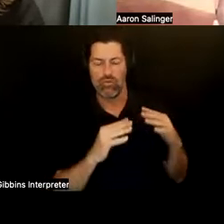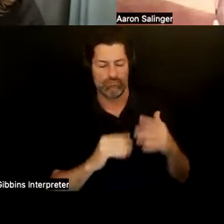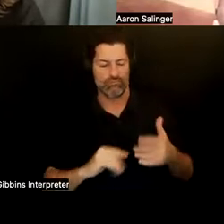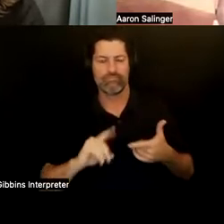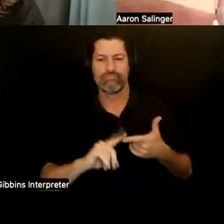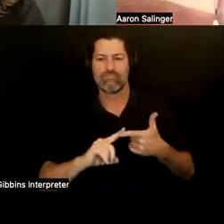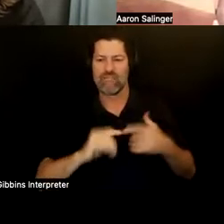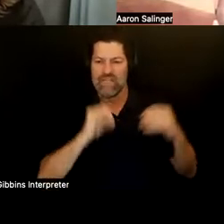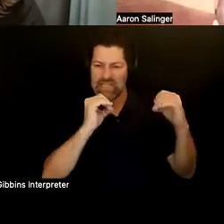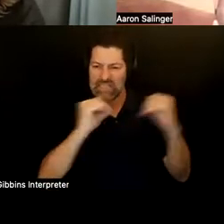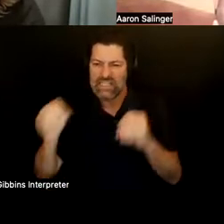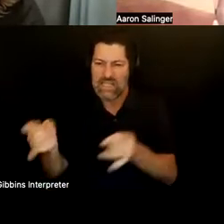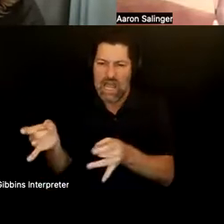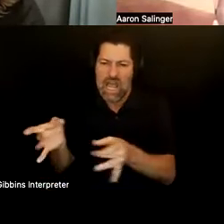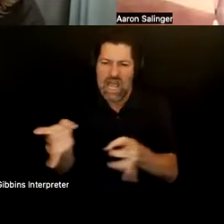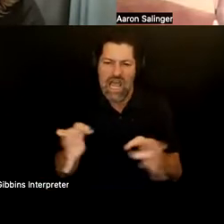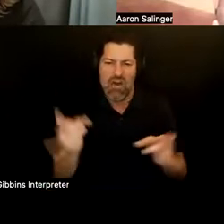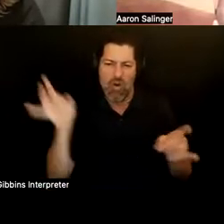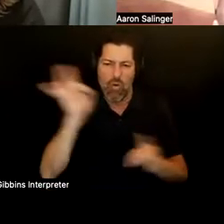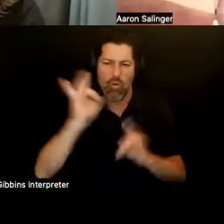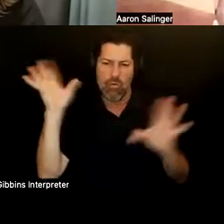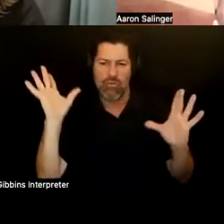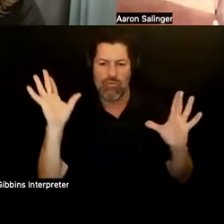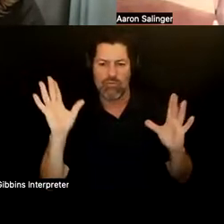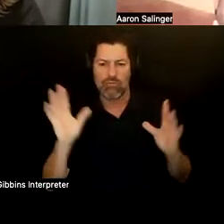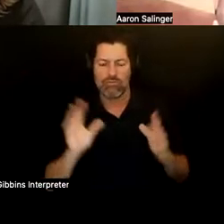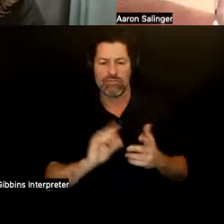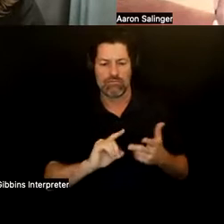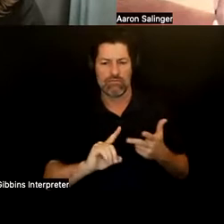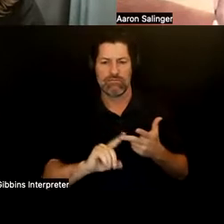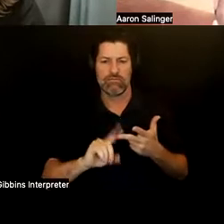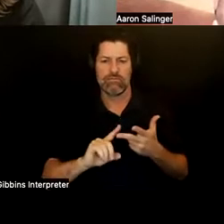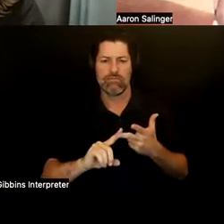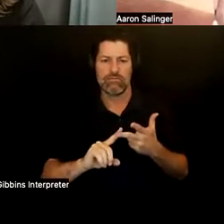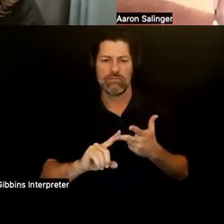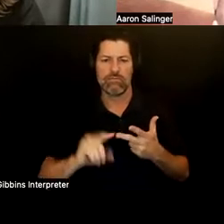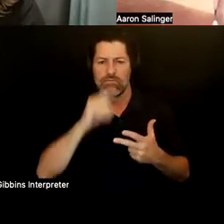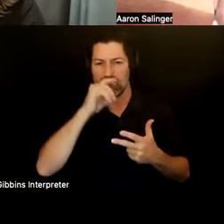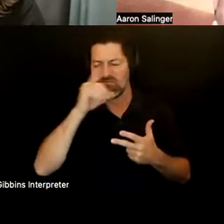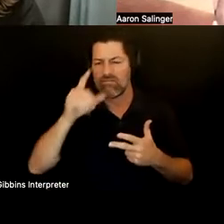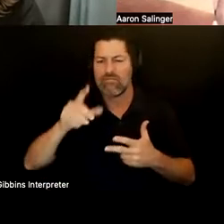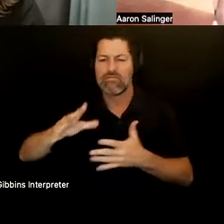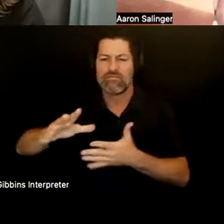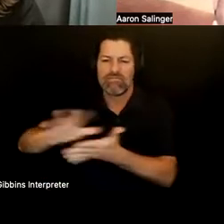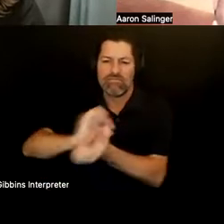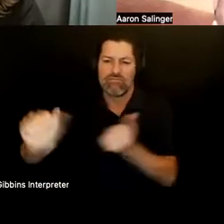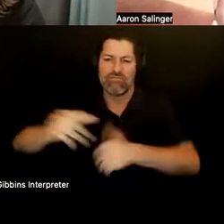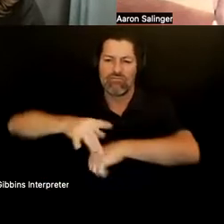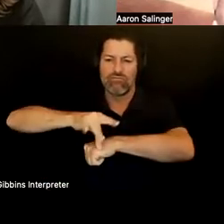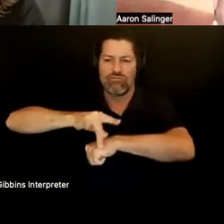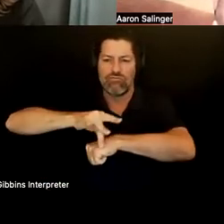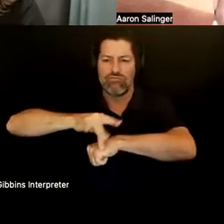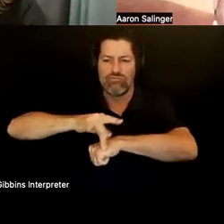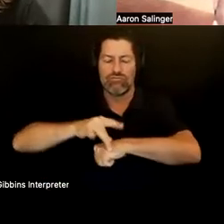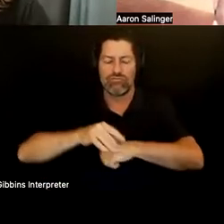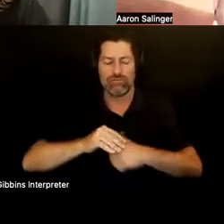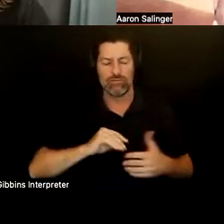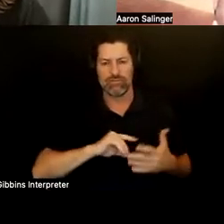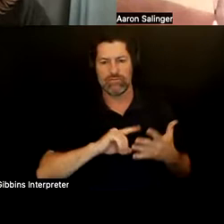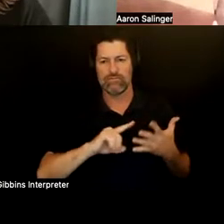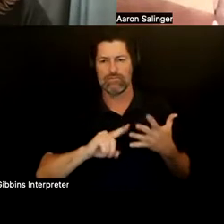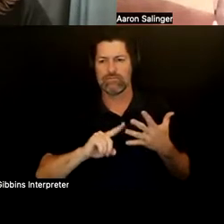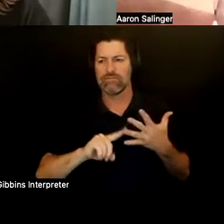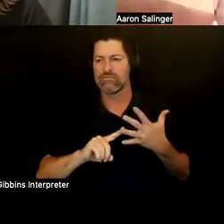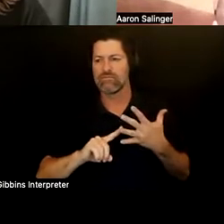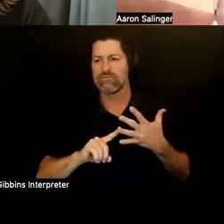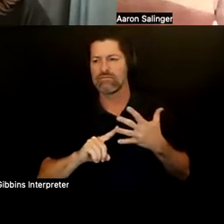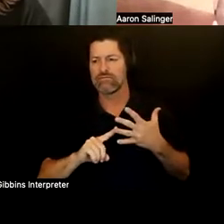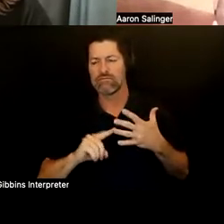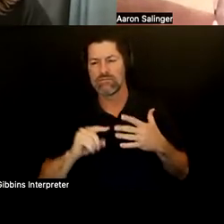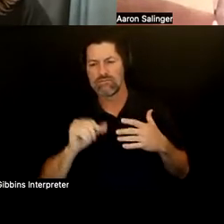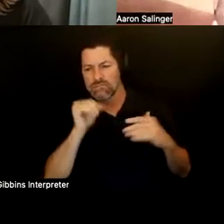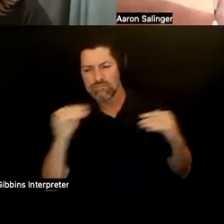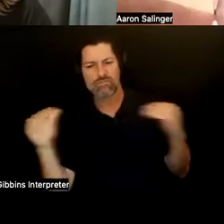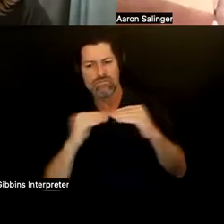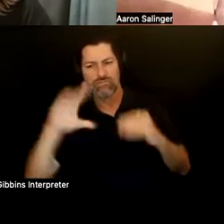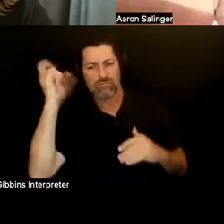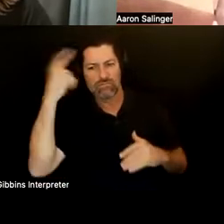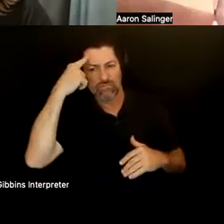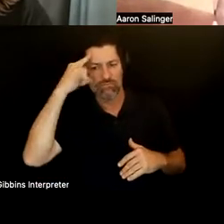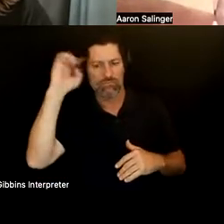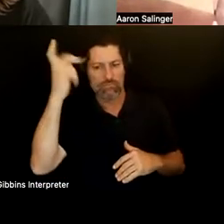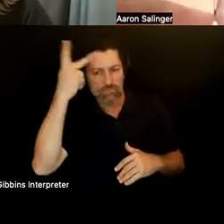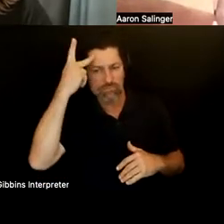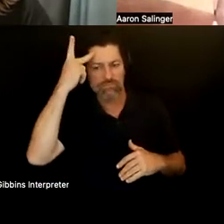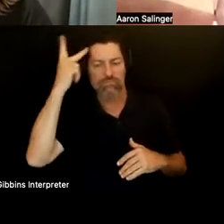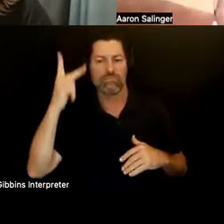of hate and violence, desolation of the earth, perversion of justice in government, fomenting